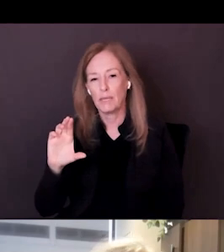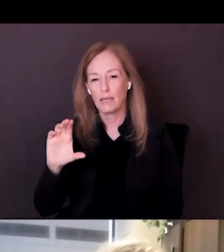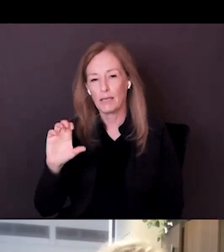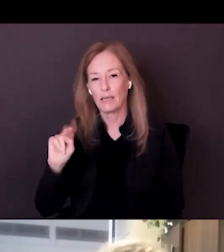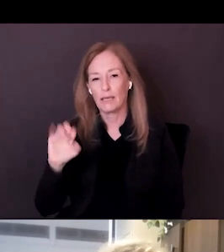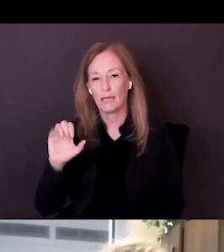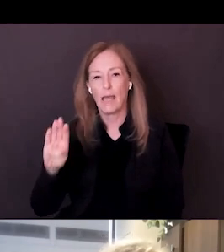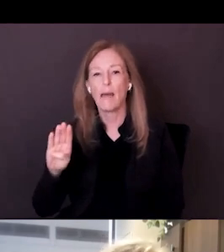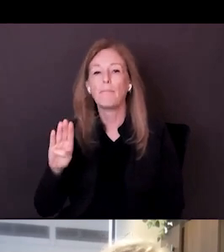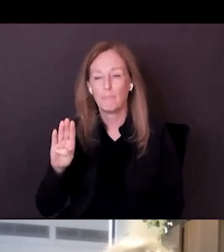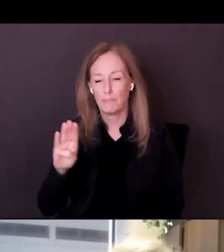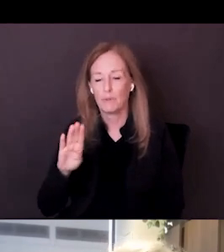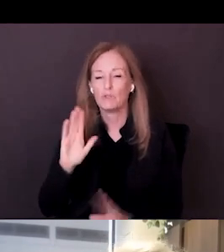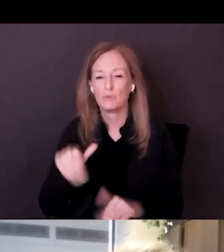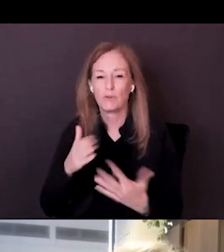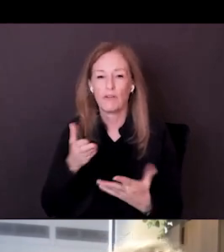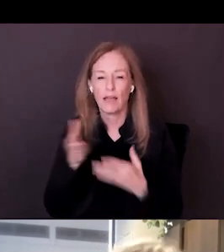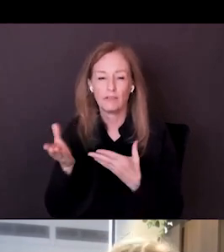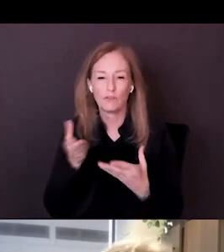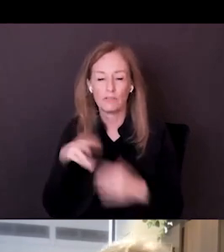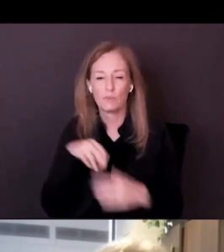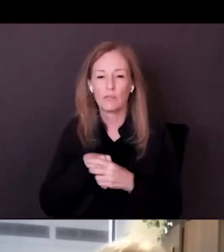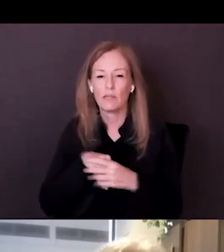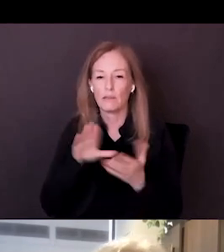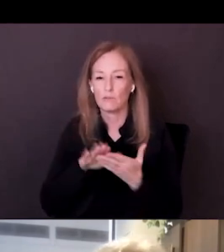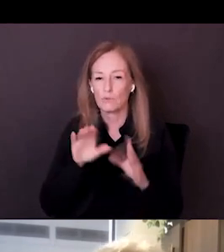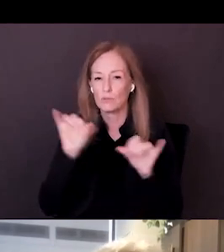WITHIN THE SCHOOL SYSTEM. THE ADDITION OF THESE TWO